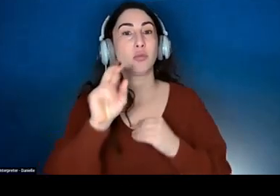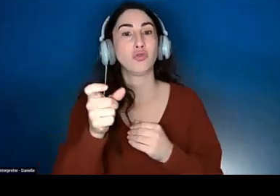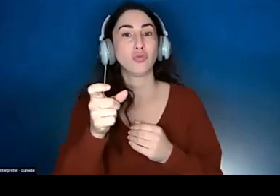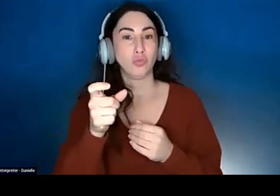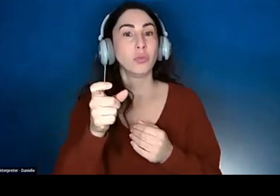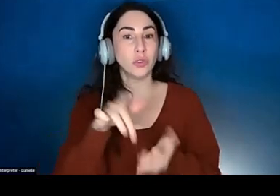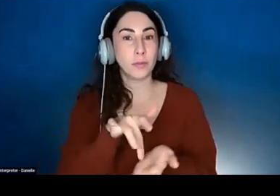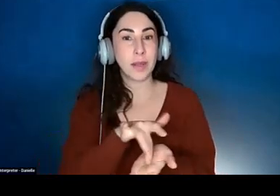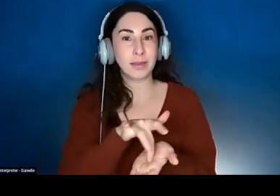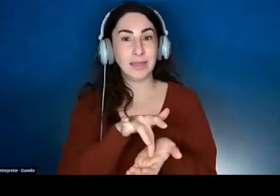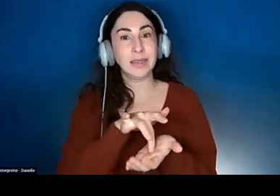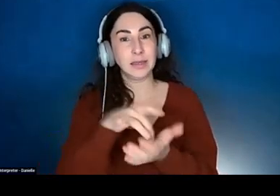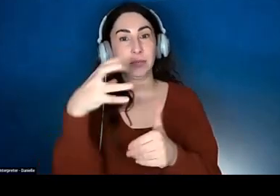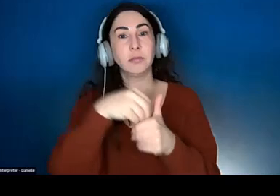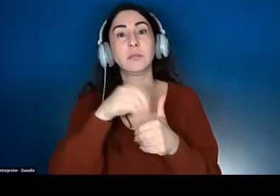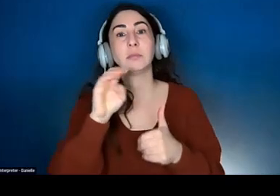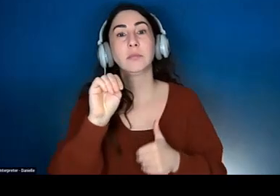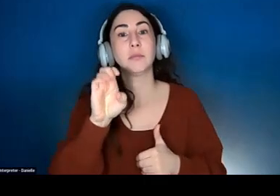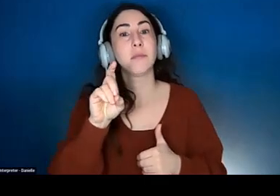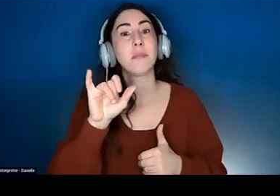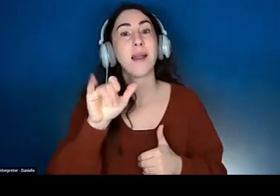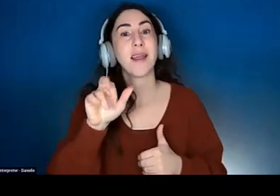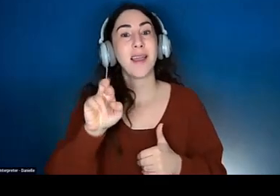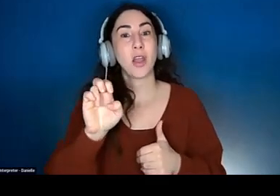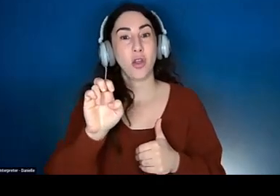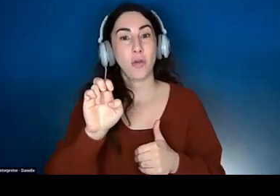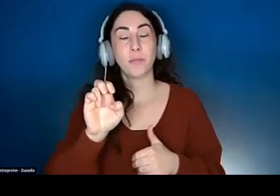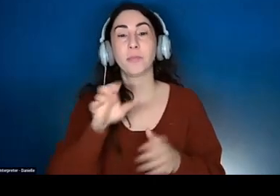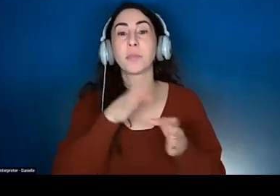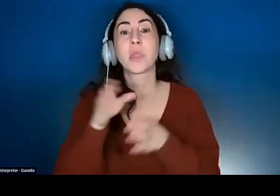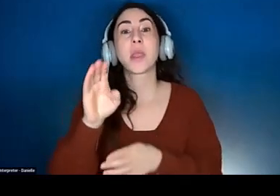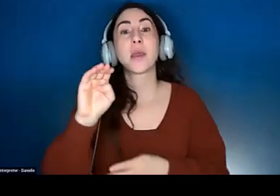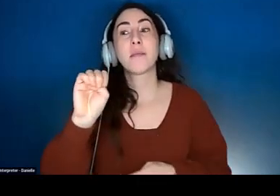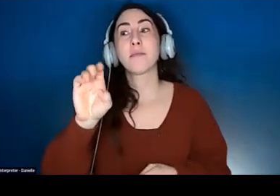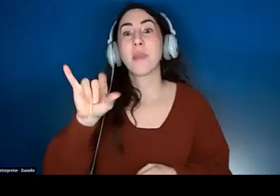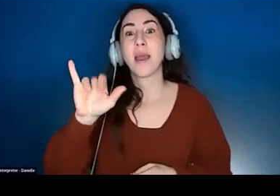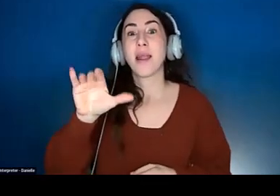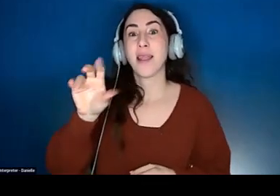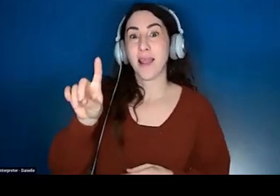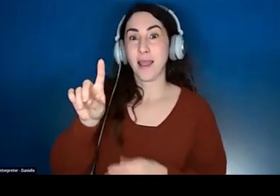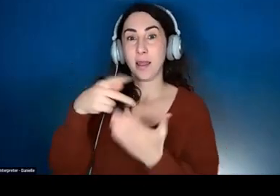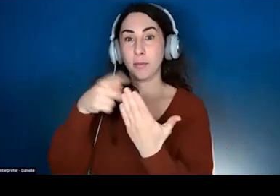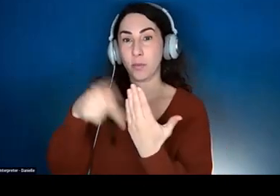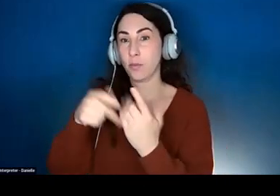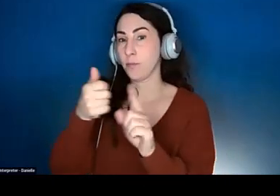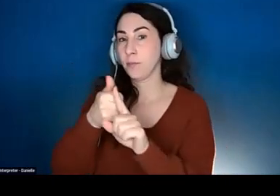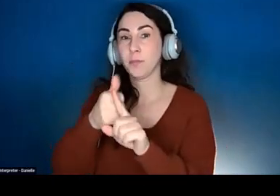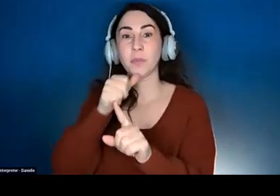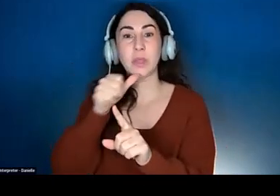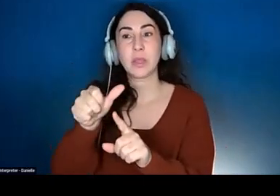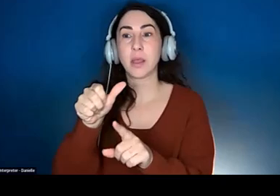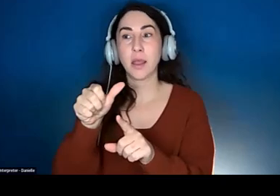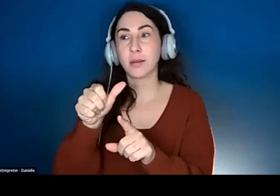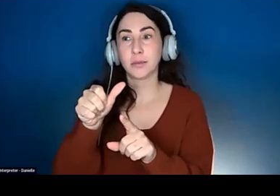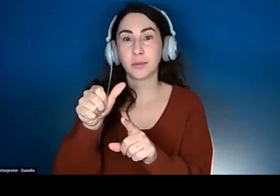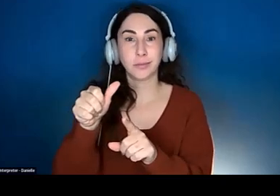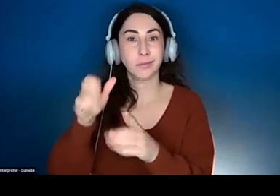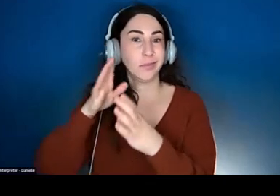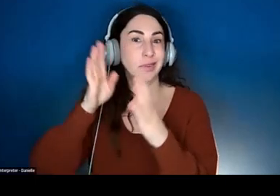Medicare program and the Medicaid program didn't receive a great deal of attention from the administrator